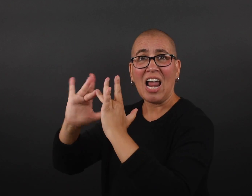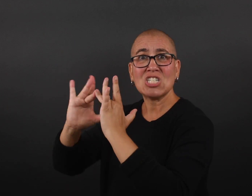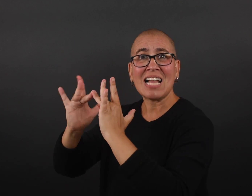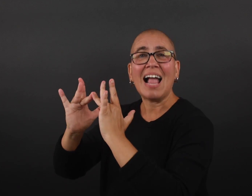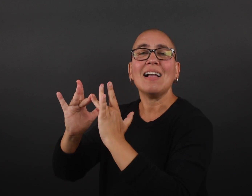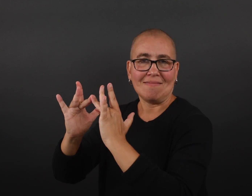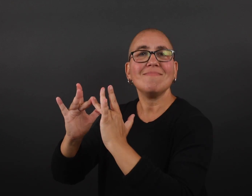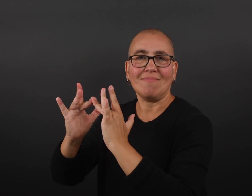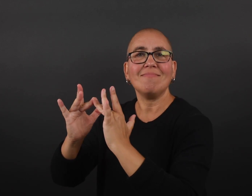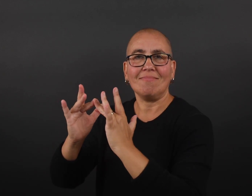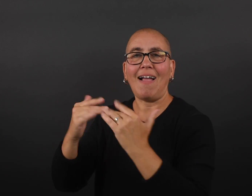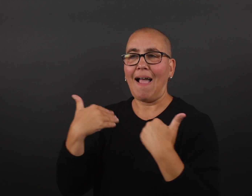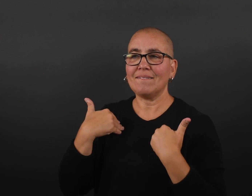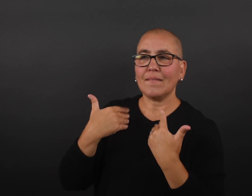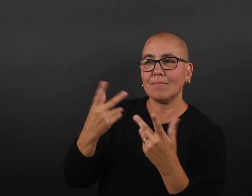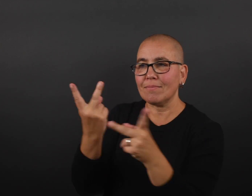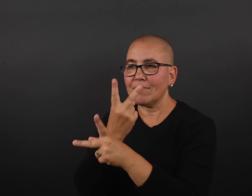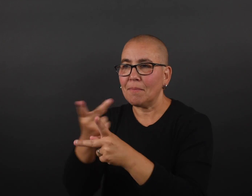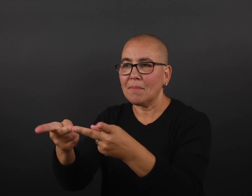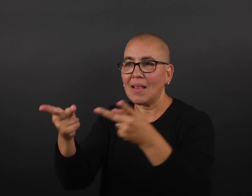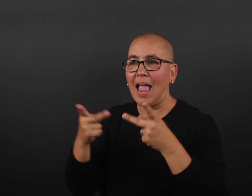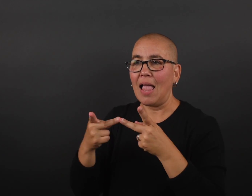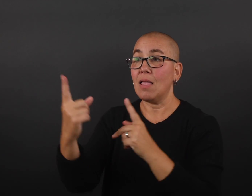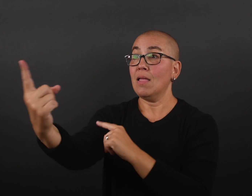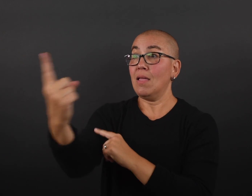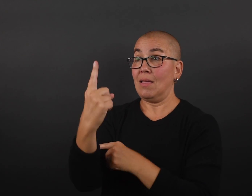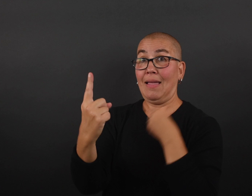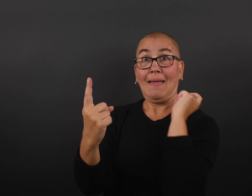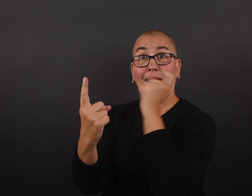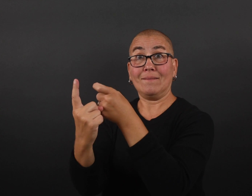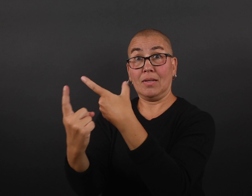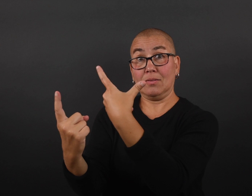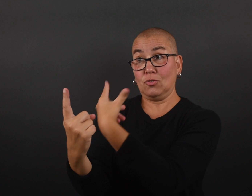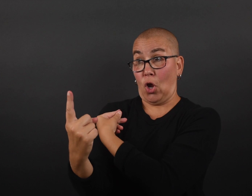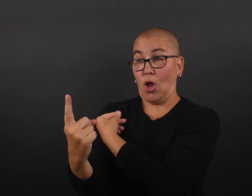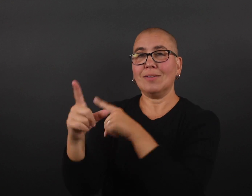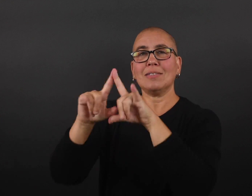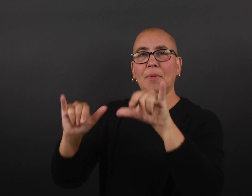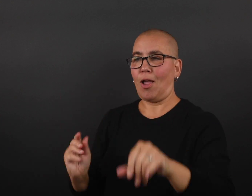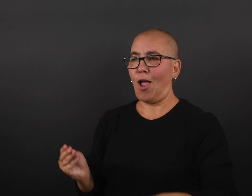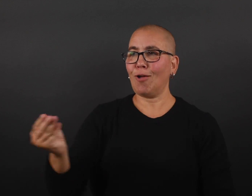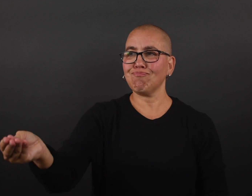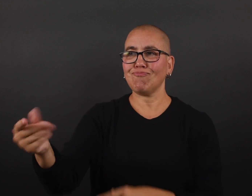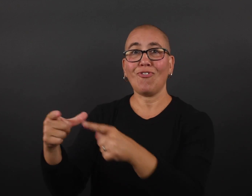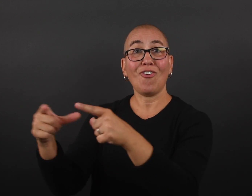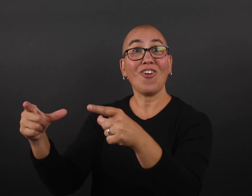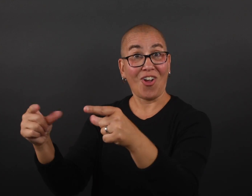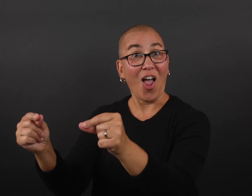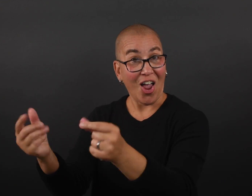in Minnesota, especially those in communities that have been inequitably impacted by COVID-19,